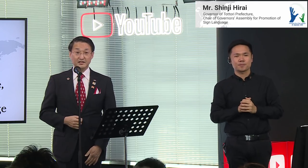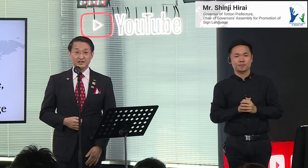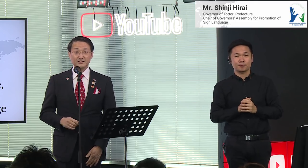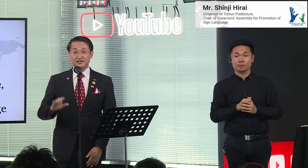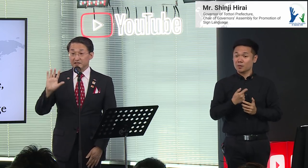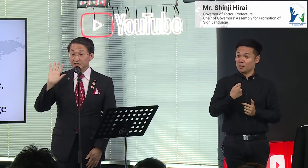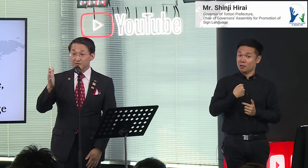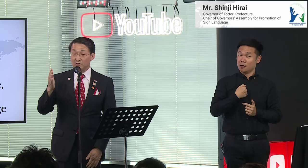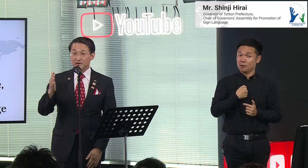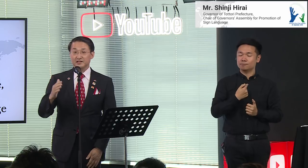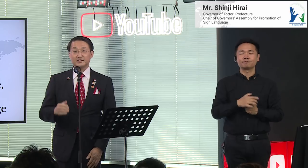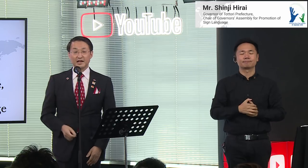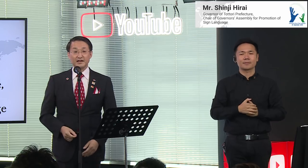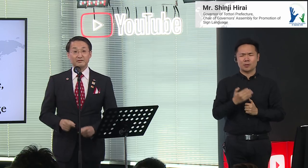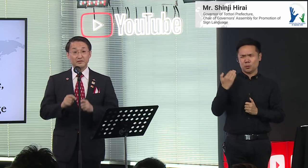In 1981, there was a global